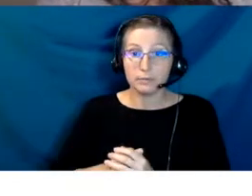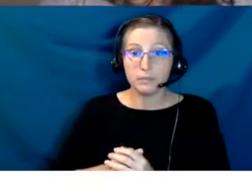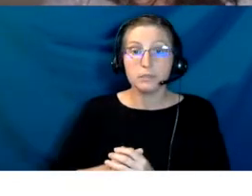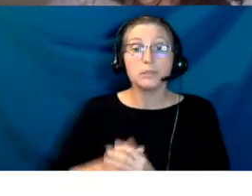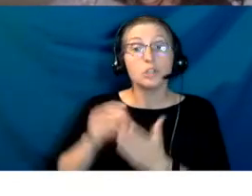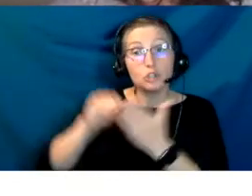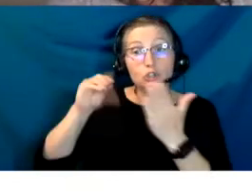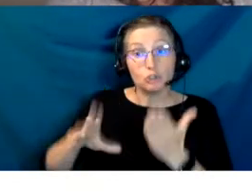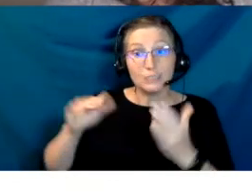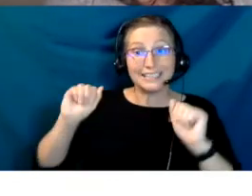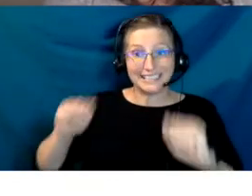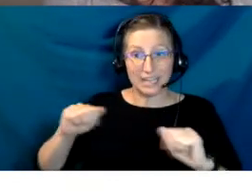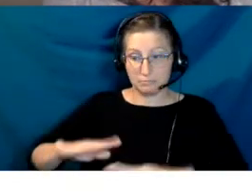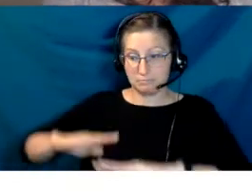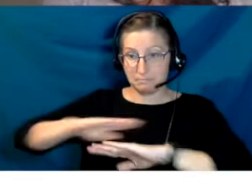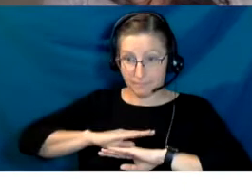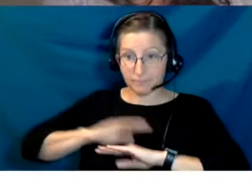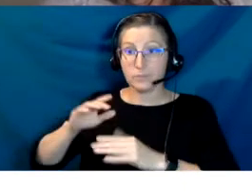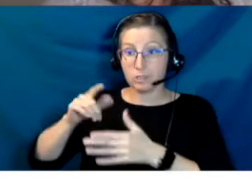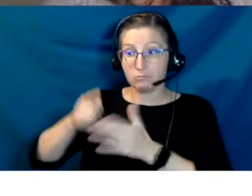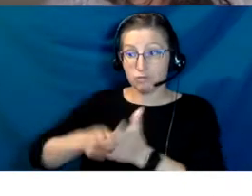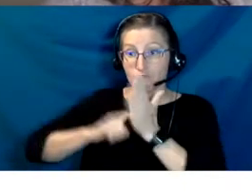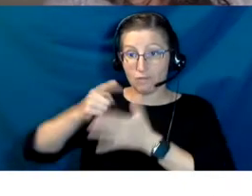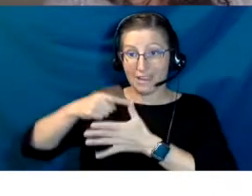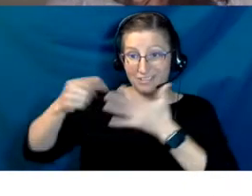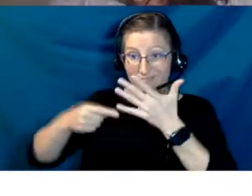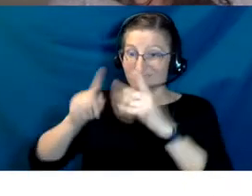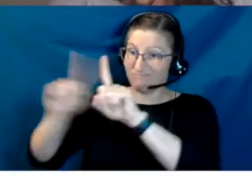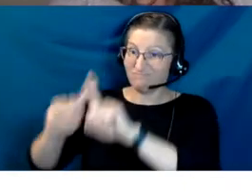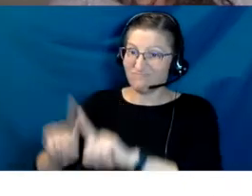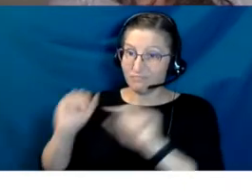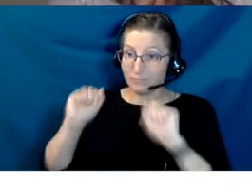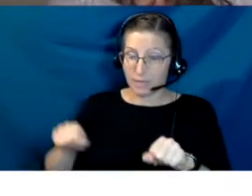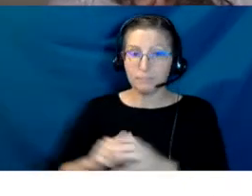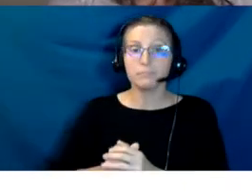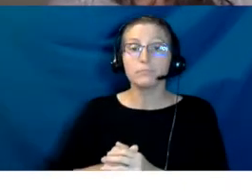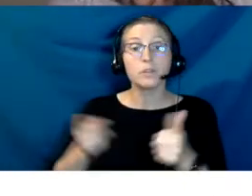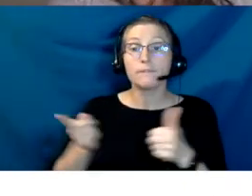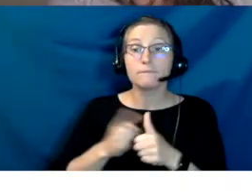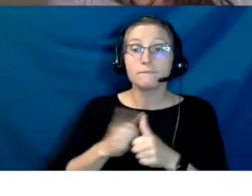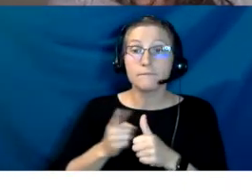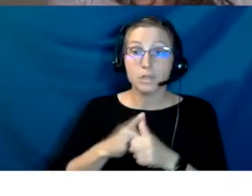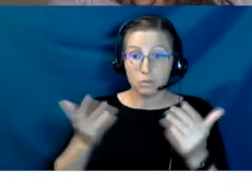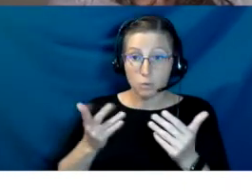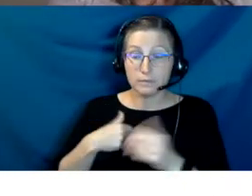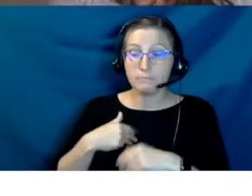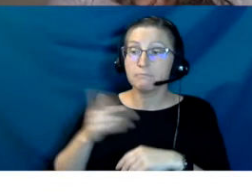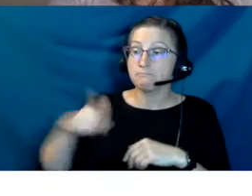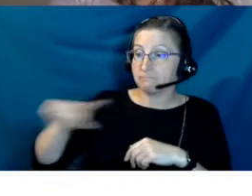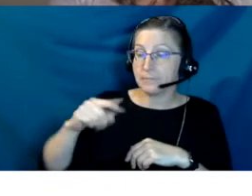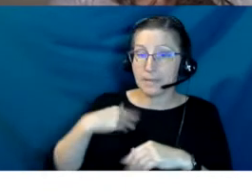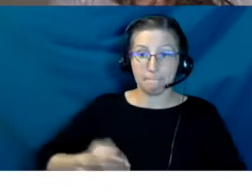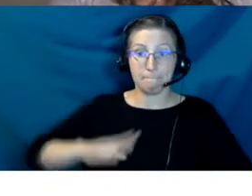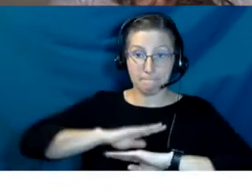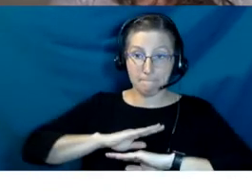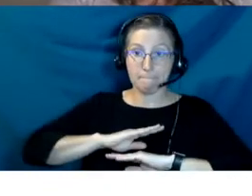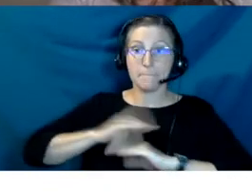ways. So the first way is that a child meets the criteria for both deaf and hard of hearing,